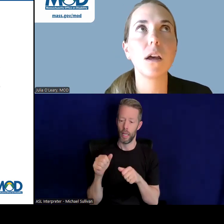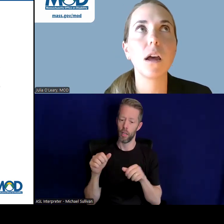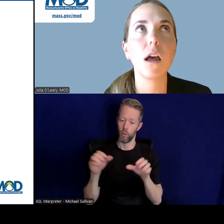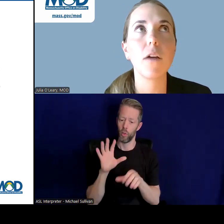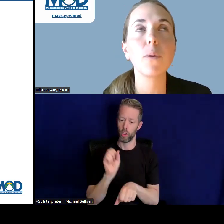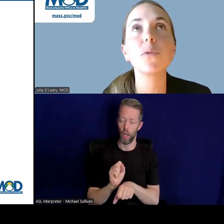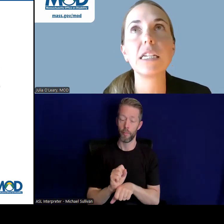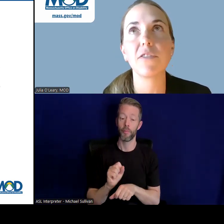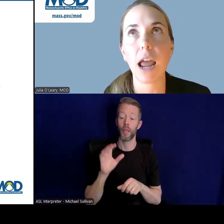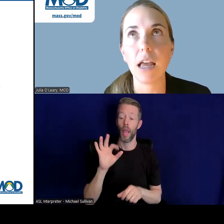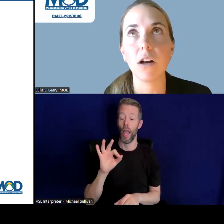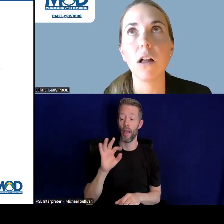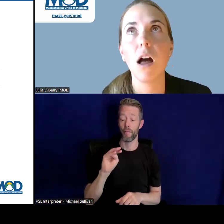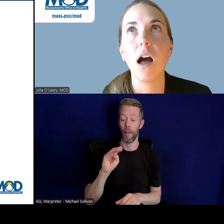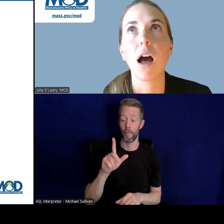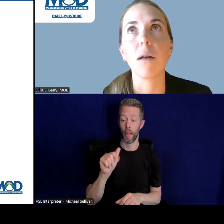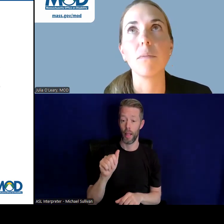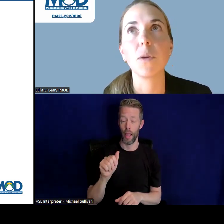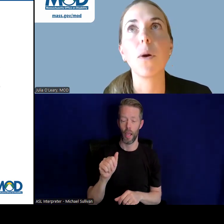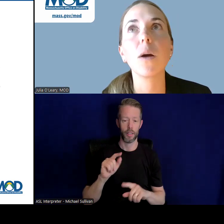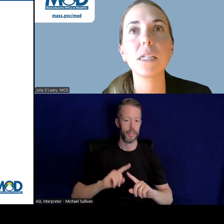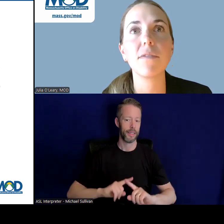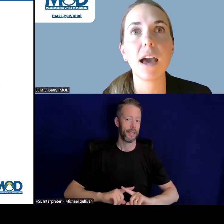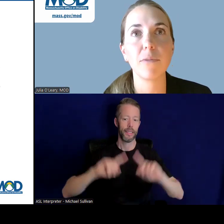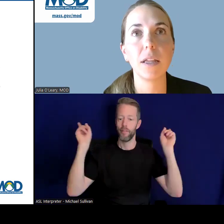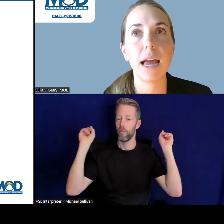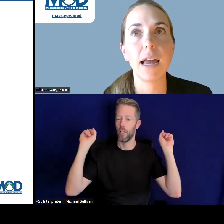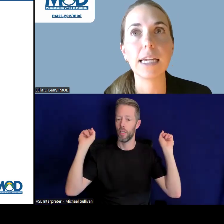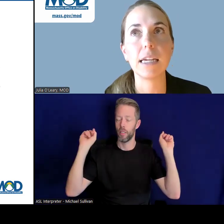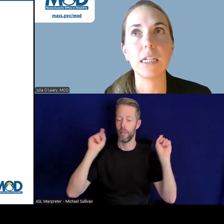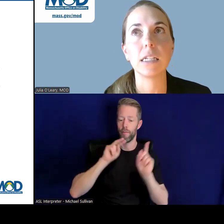FMLA leave comes from a different angle.